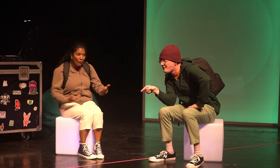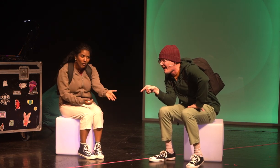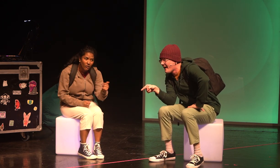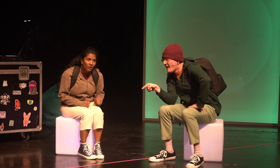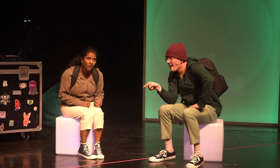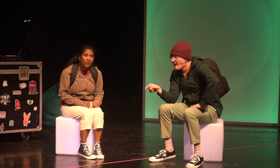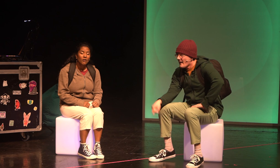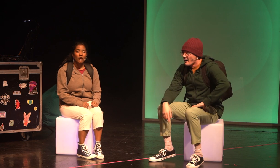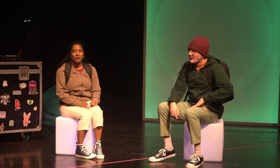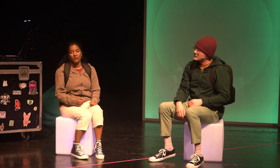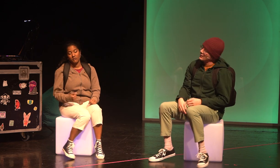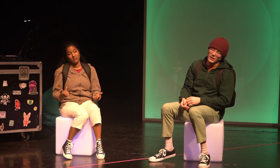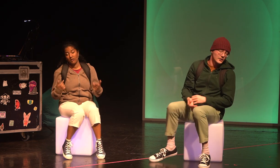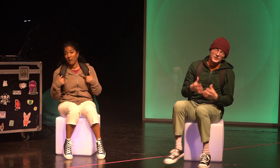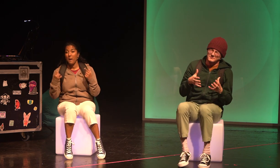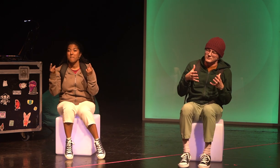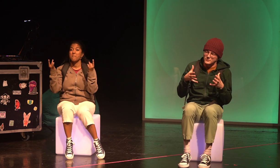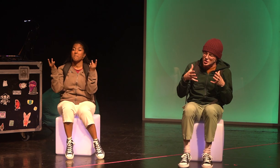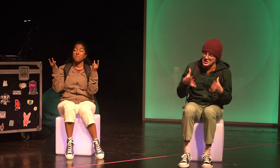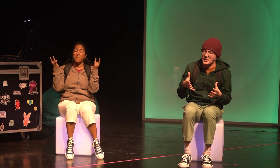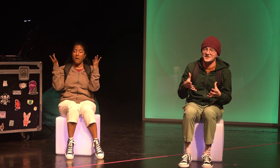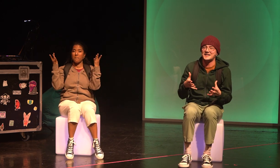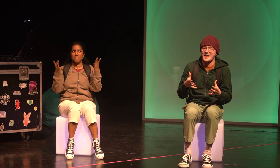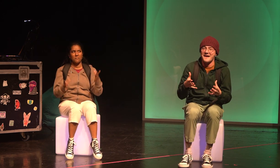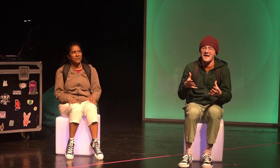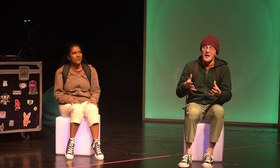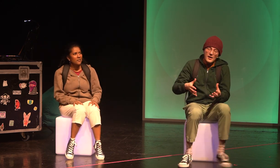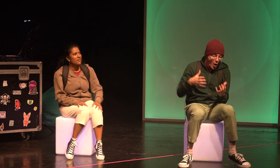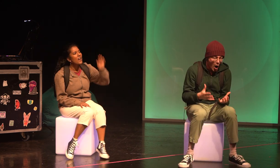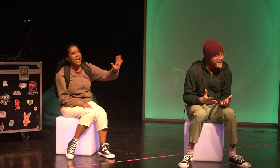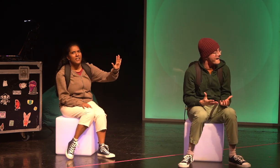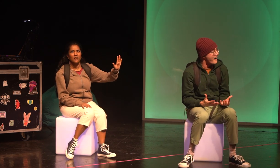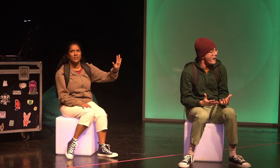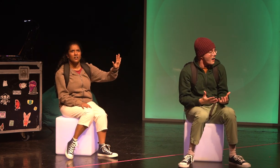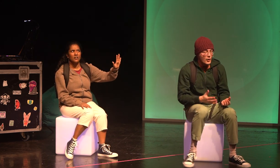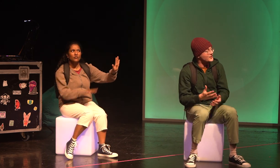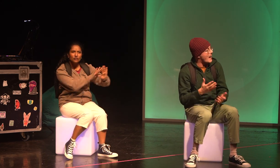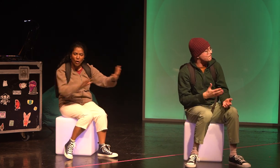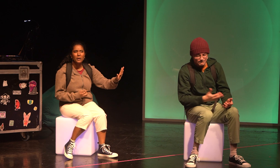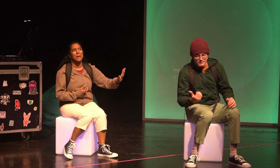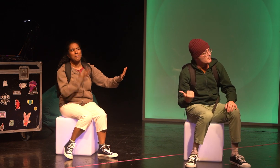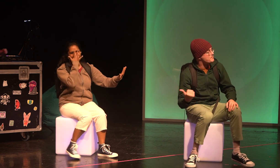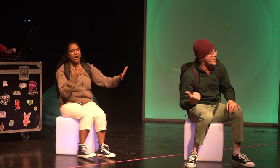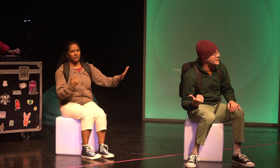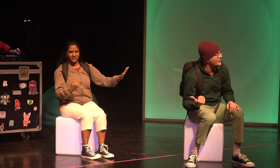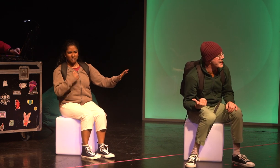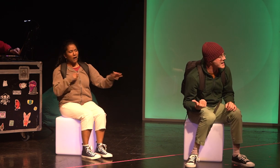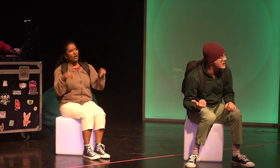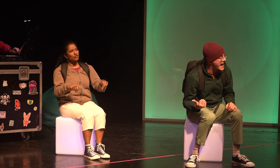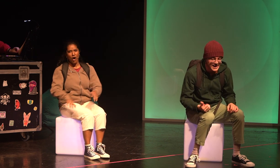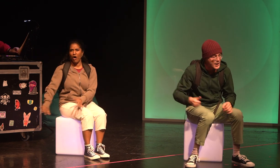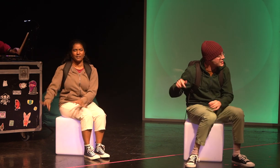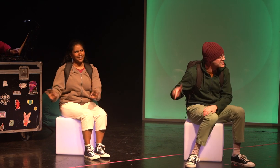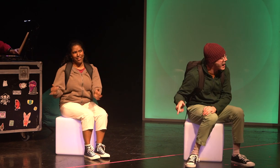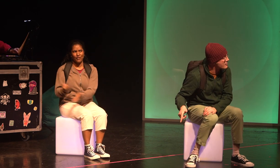wafer!' Oh I just, I just lost it. Oi! Oi, stop body shaming our Gary you, there's nothin'